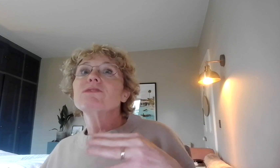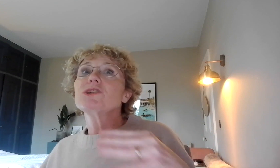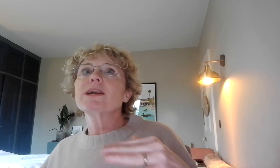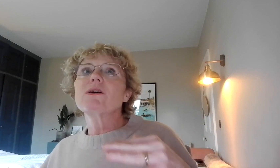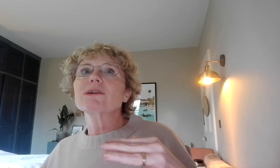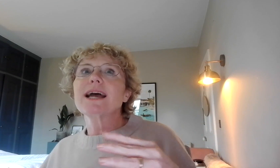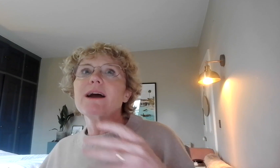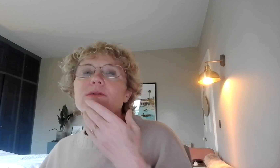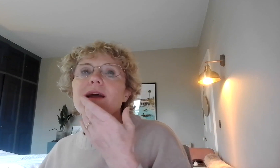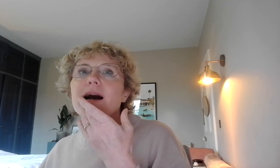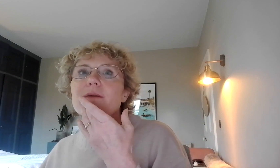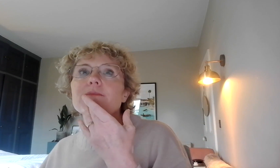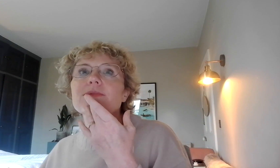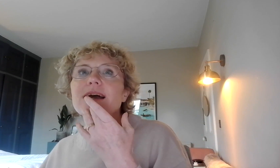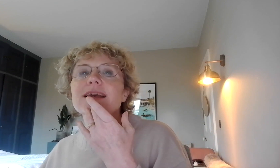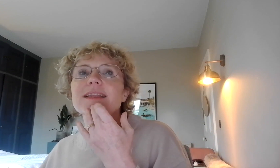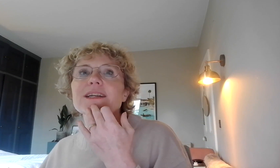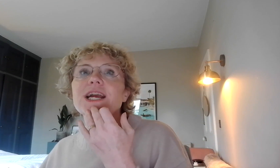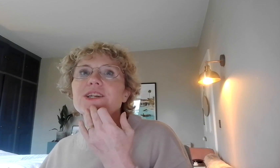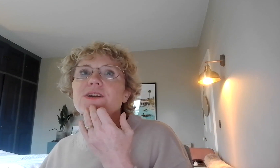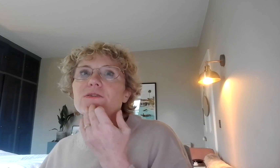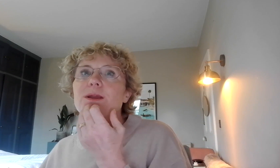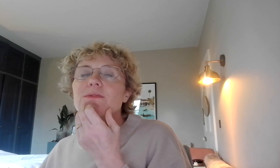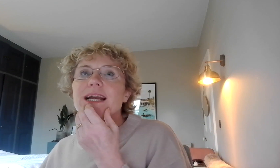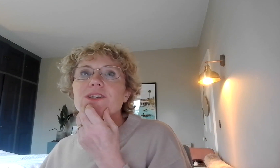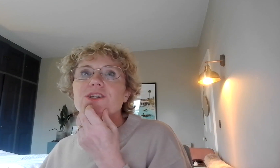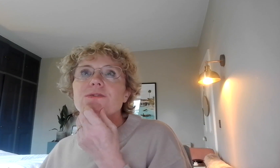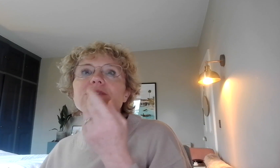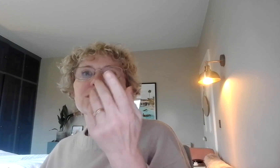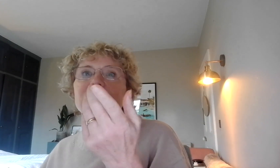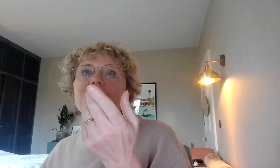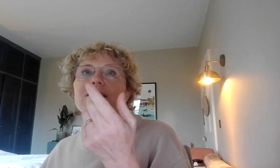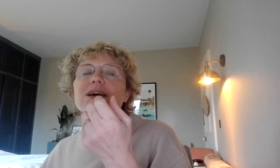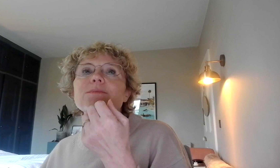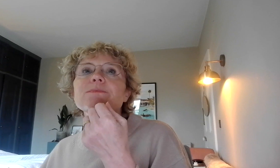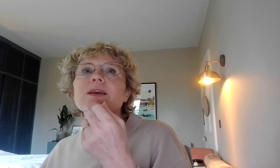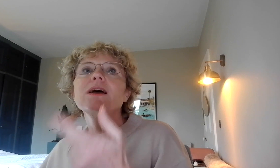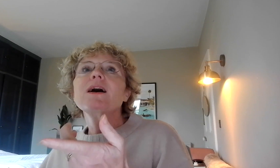So, during lockdown, that changed a lot of people's attitudes.